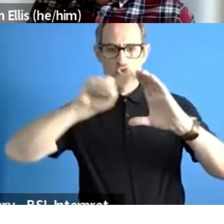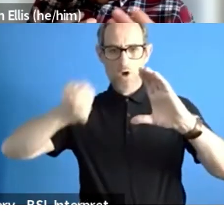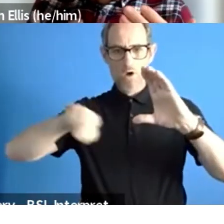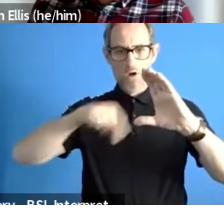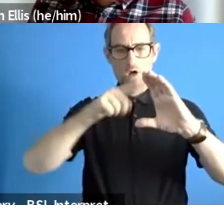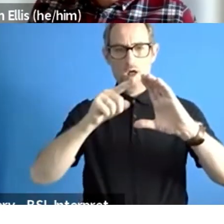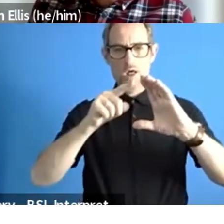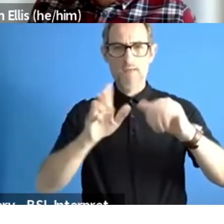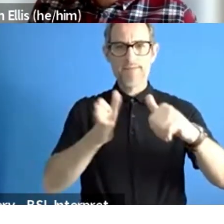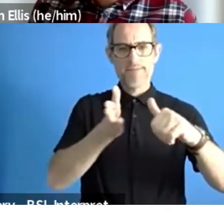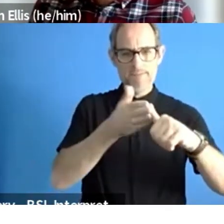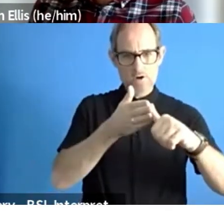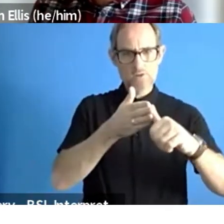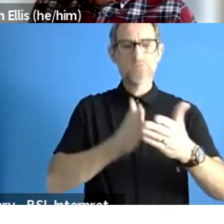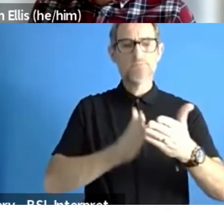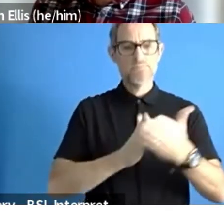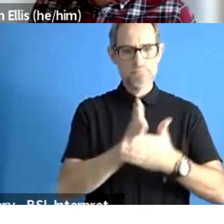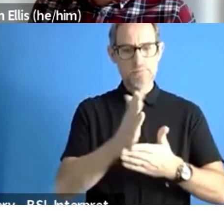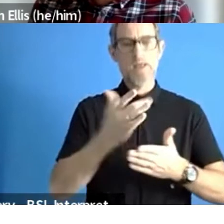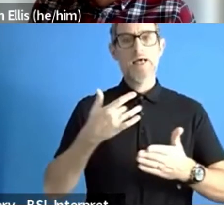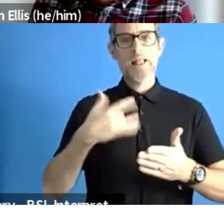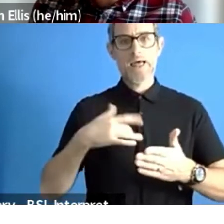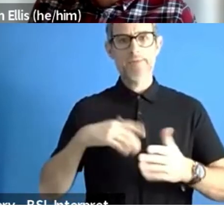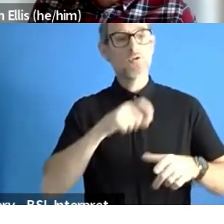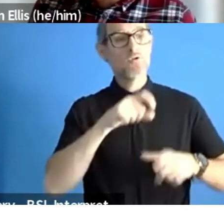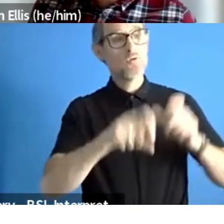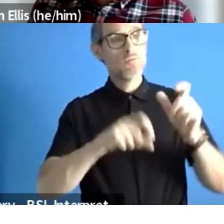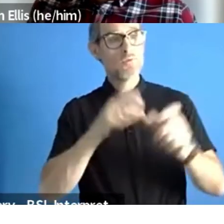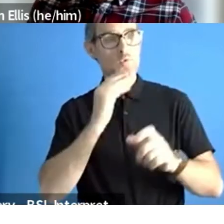complete the bag lock.